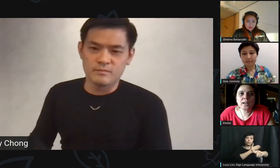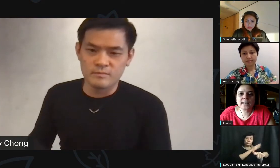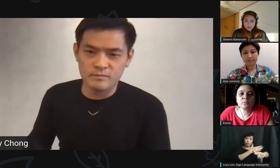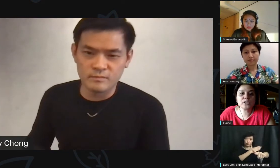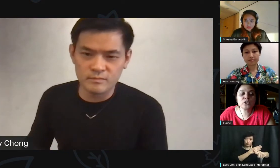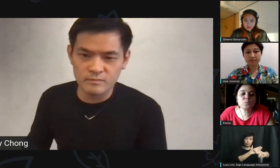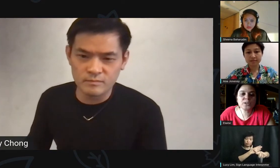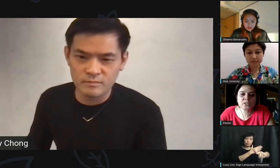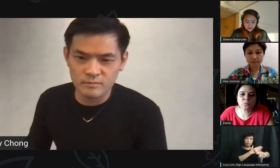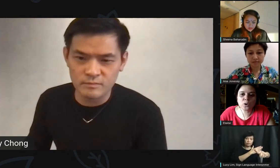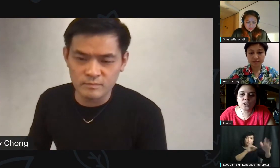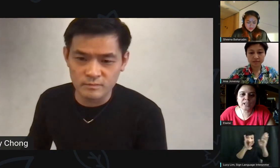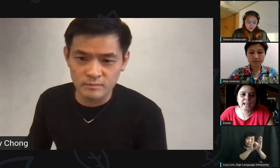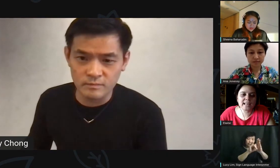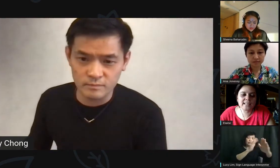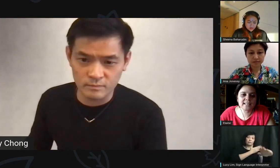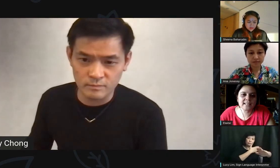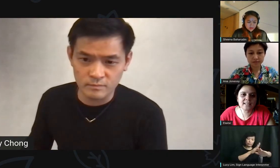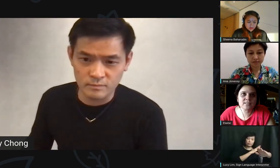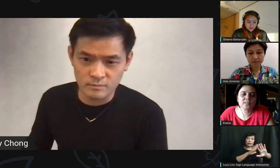What can we do with this work and-